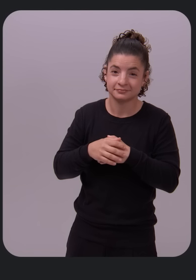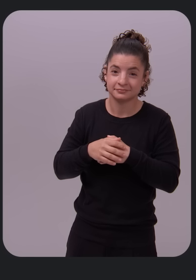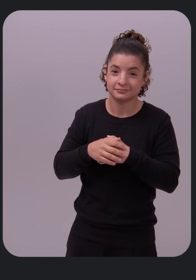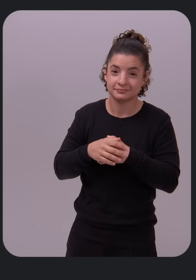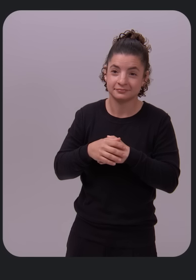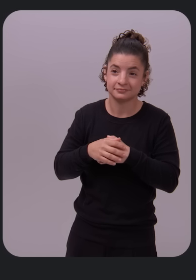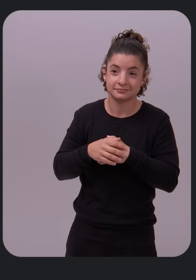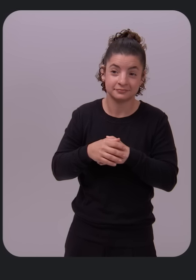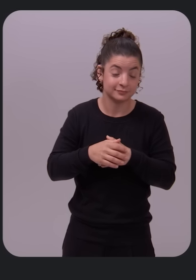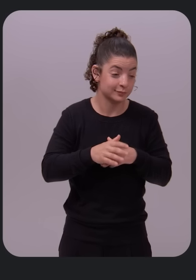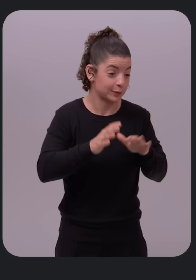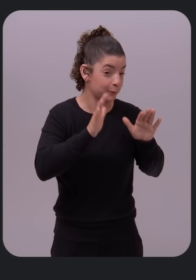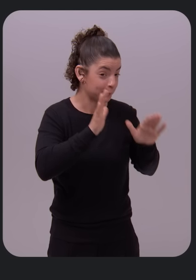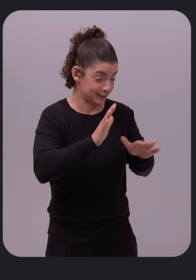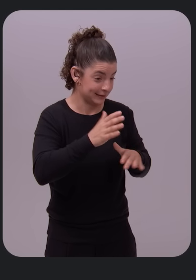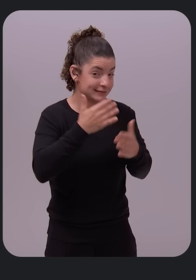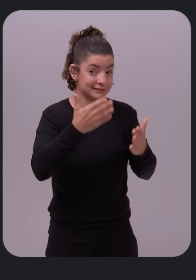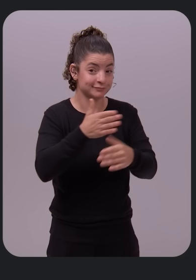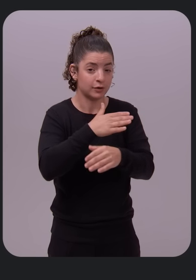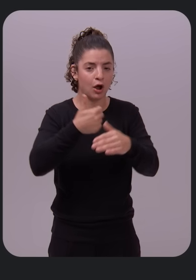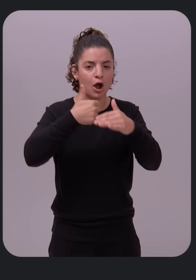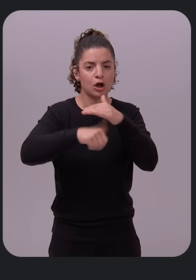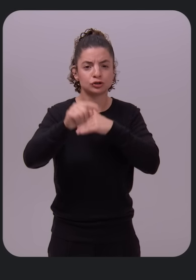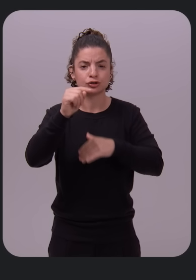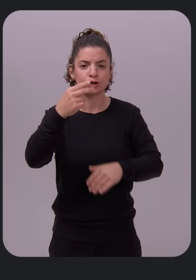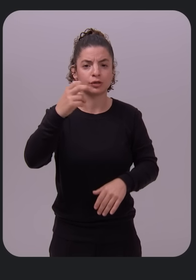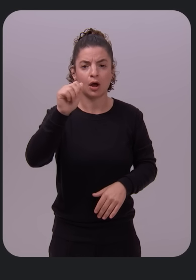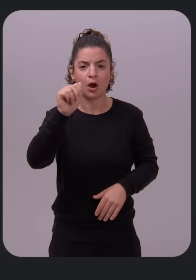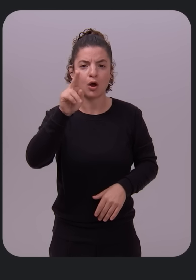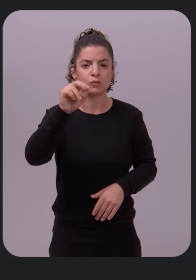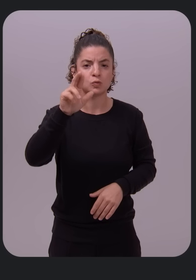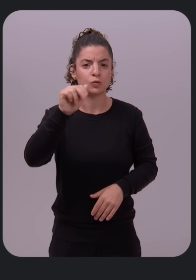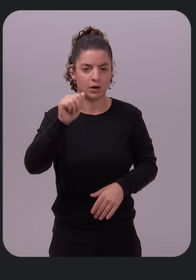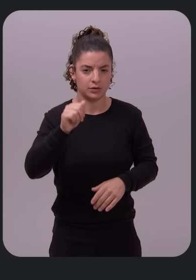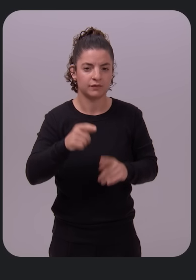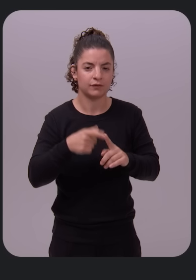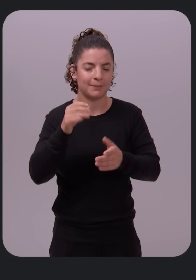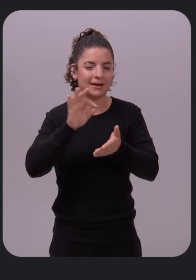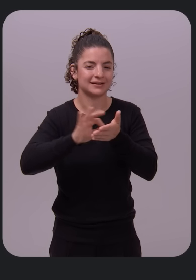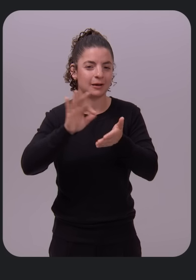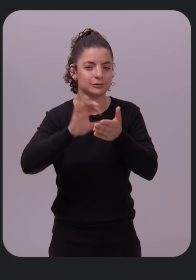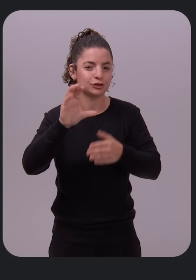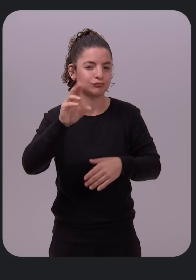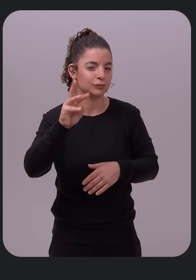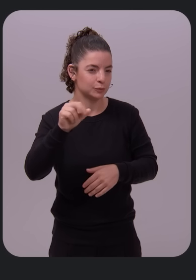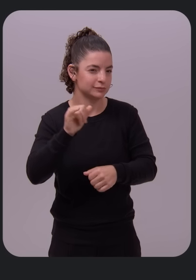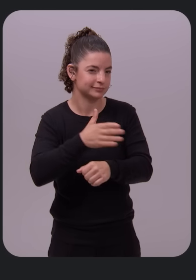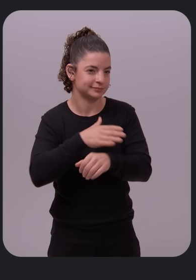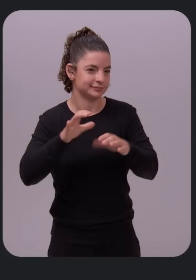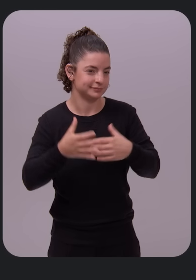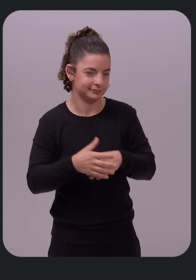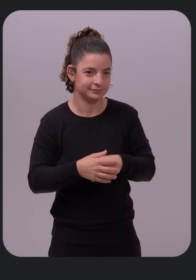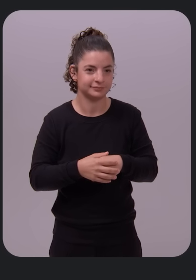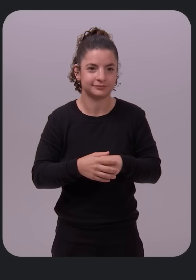Right. Here's "Under the Aurora," by Counting Crows. [COUNTING CROWS, "UNDER THE AURORA"] OK, who's ready to see these glasses?